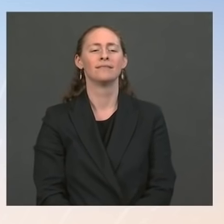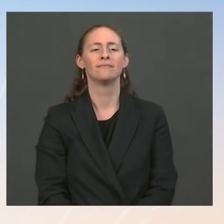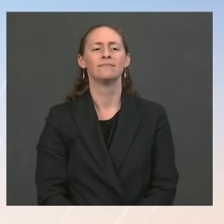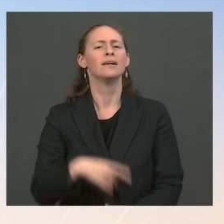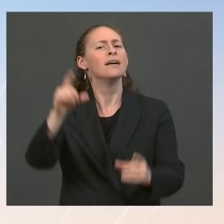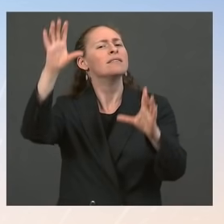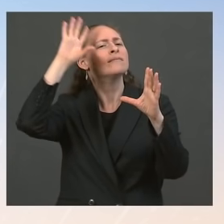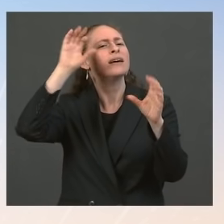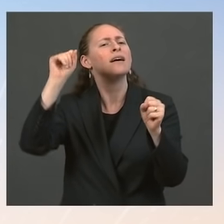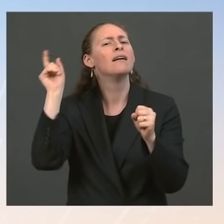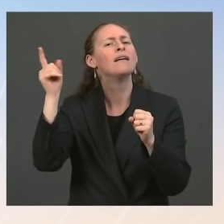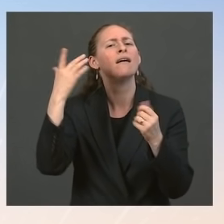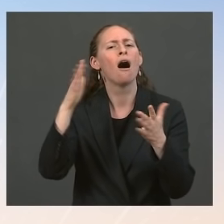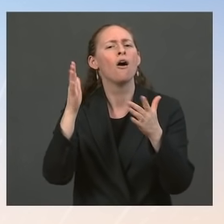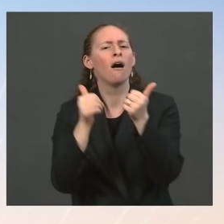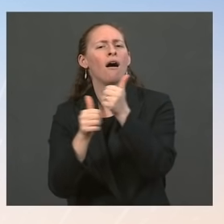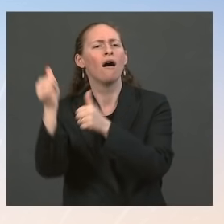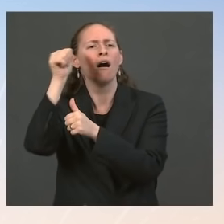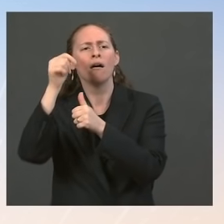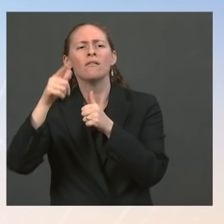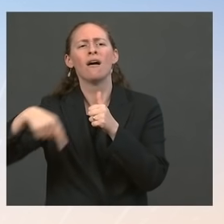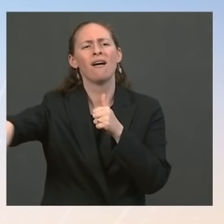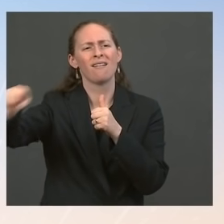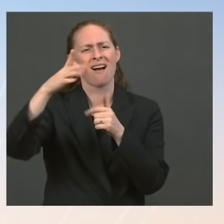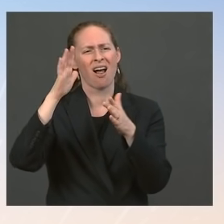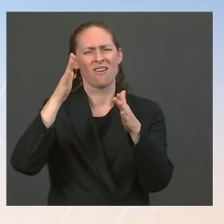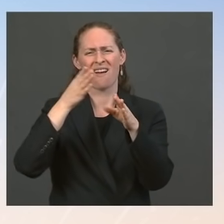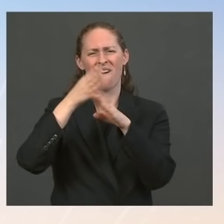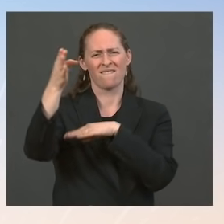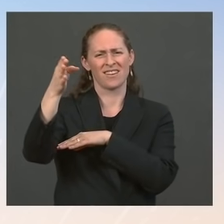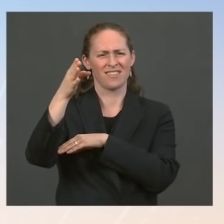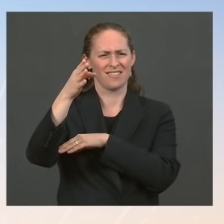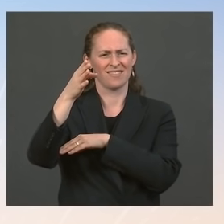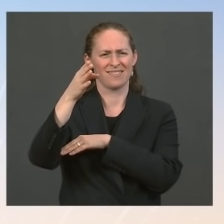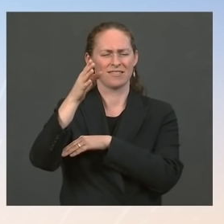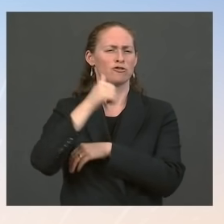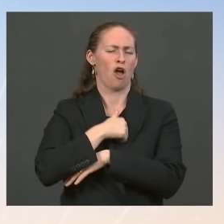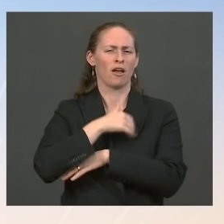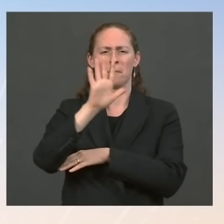had over 260 -- 50 engage- -- 260, sorry, engagements on Build Back Better.